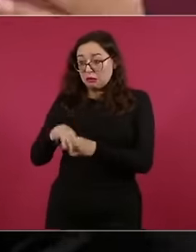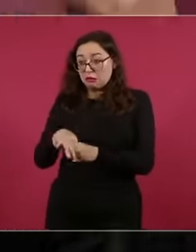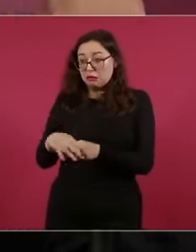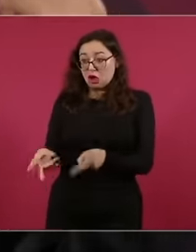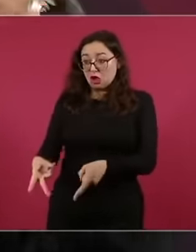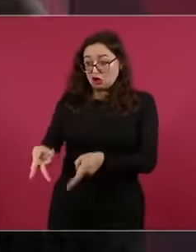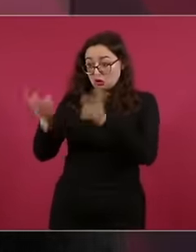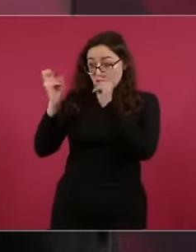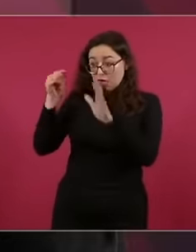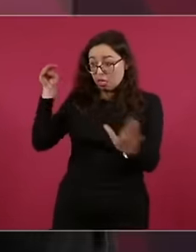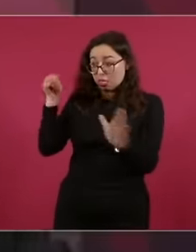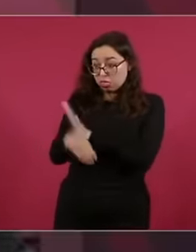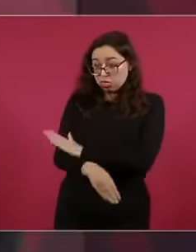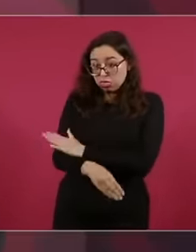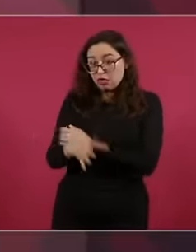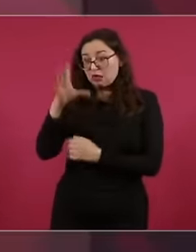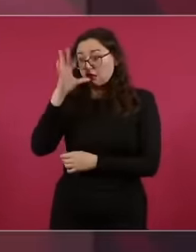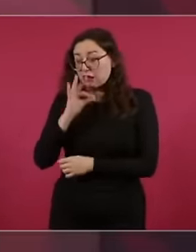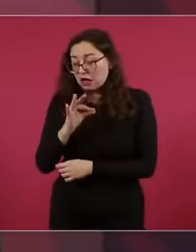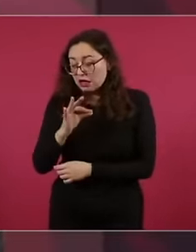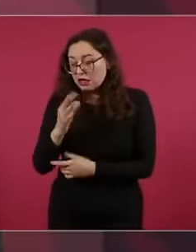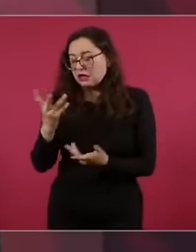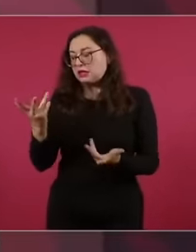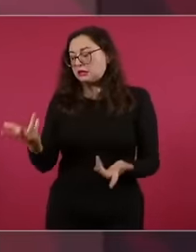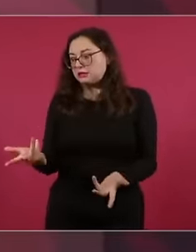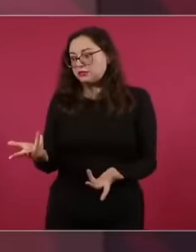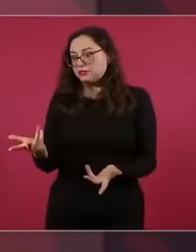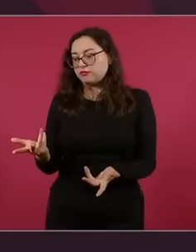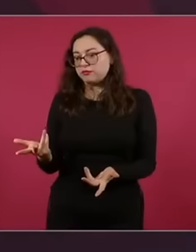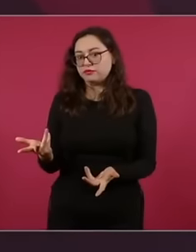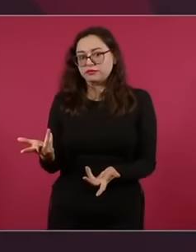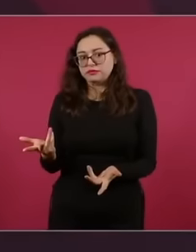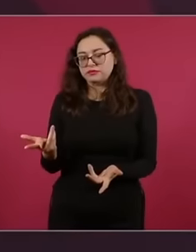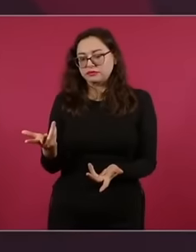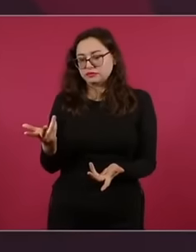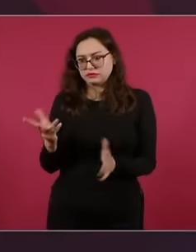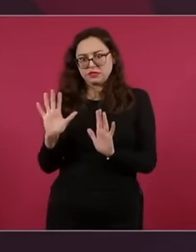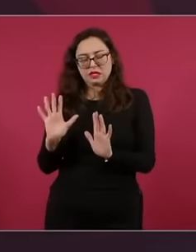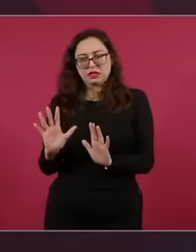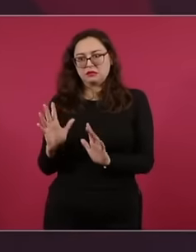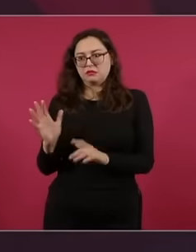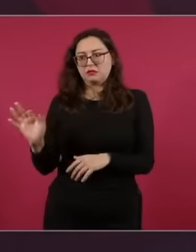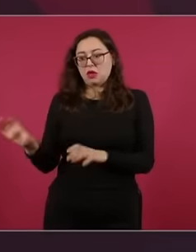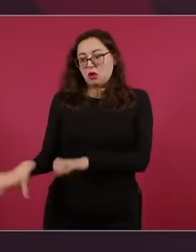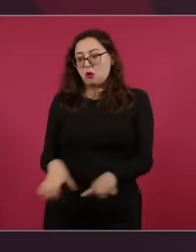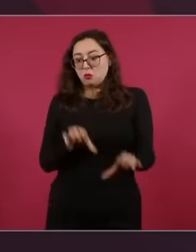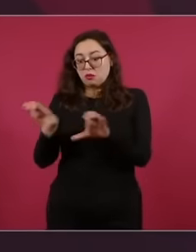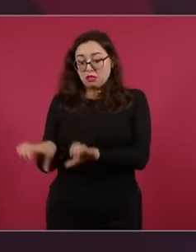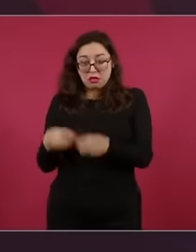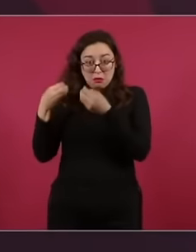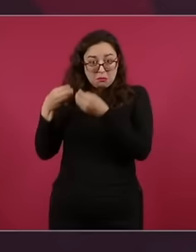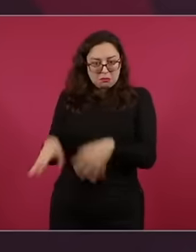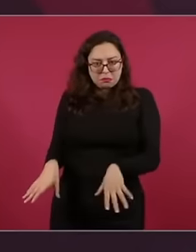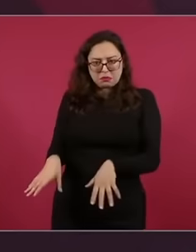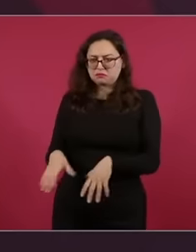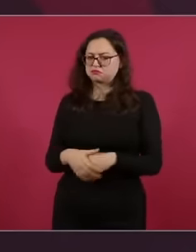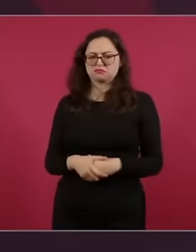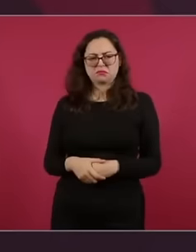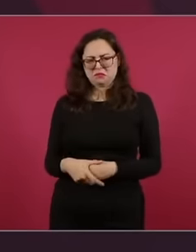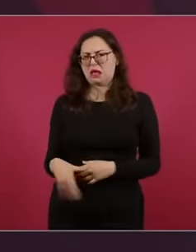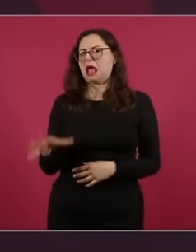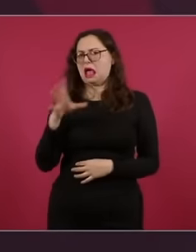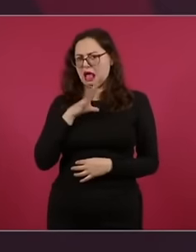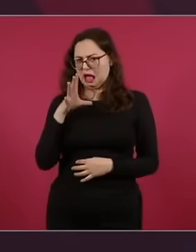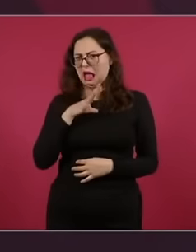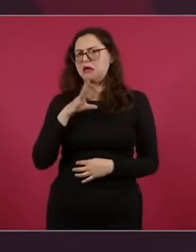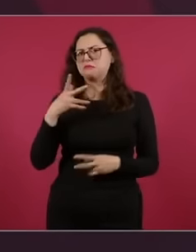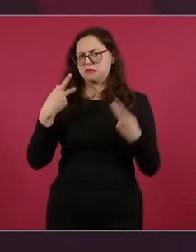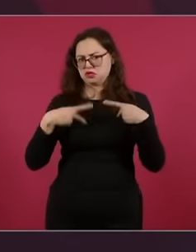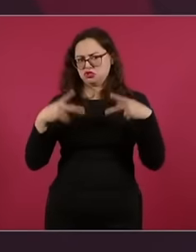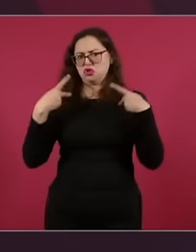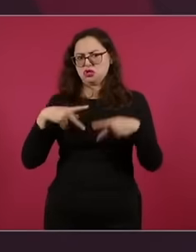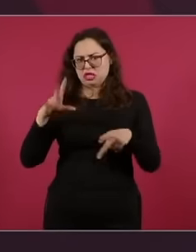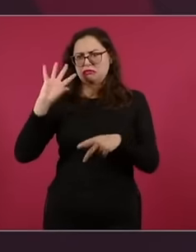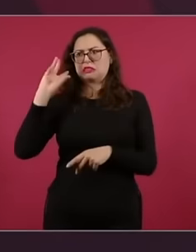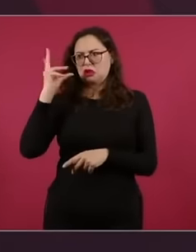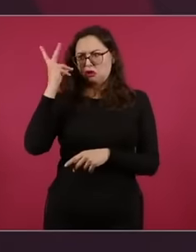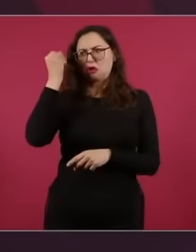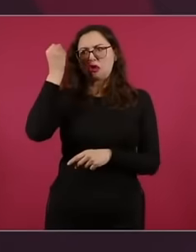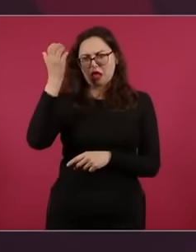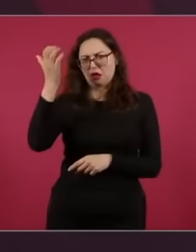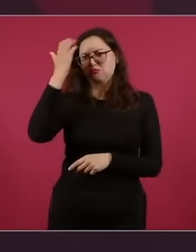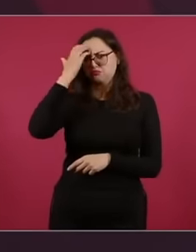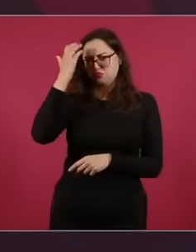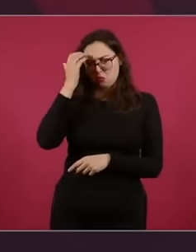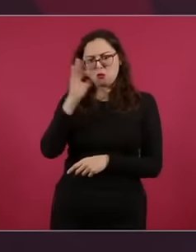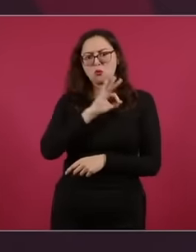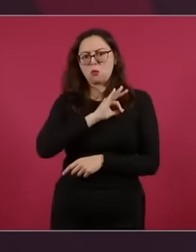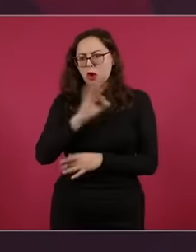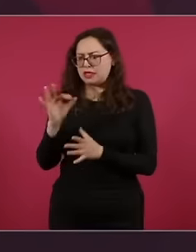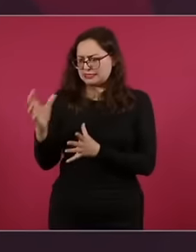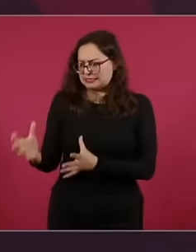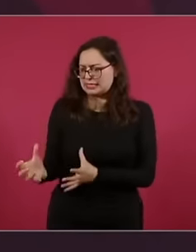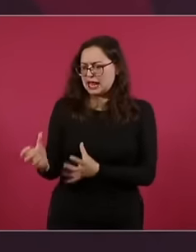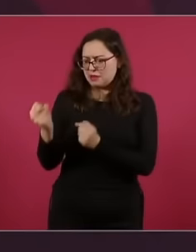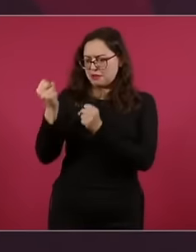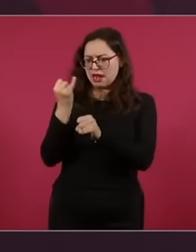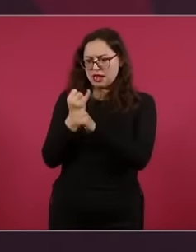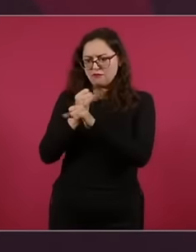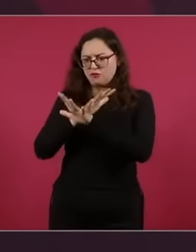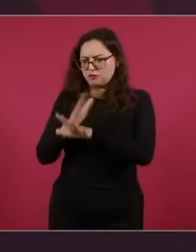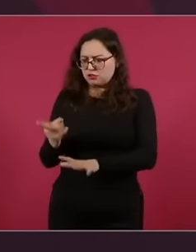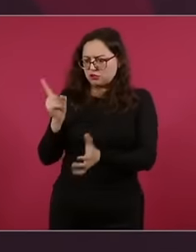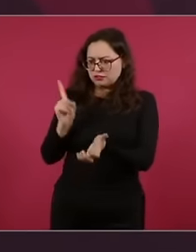Now there is many good technicians to recover everything that has been